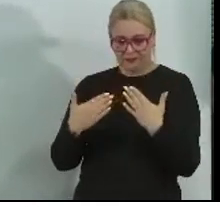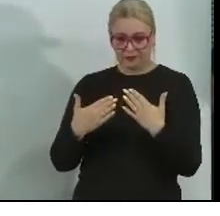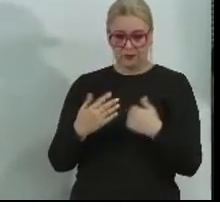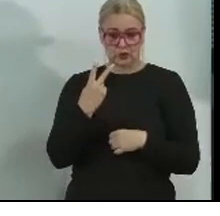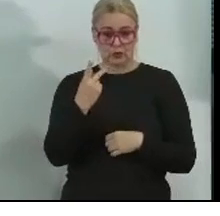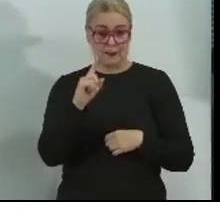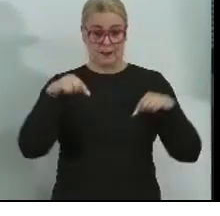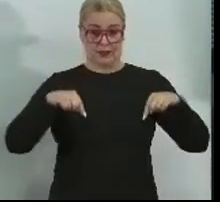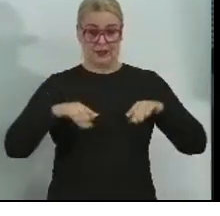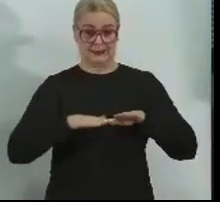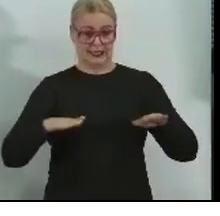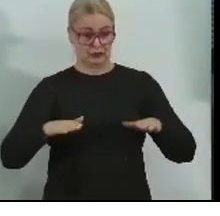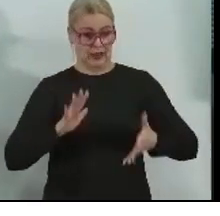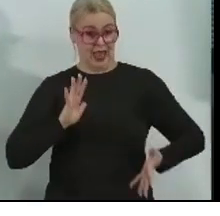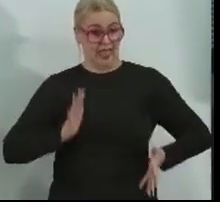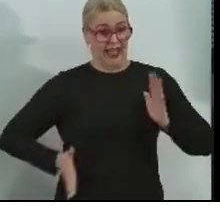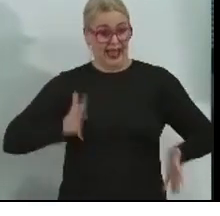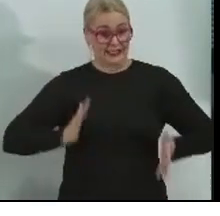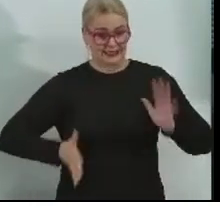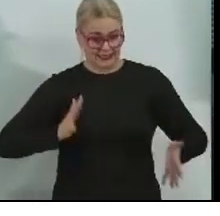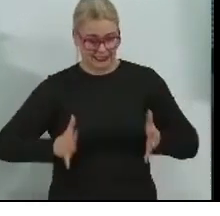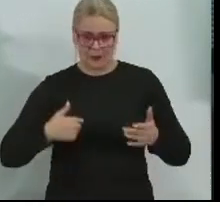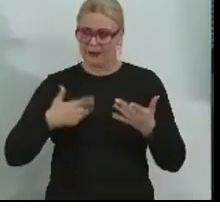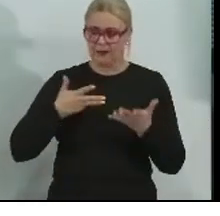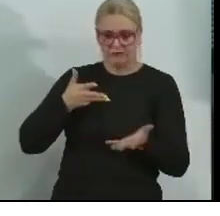So I'm really interested to hear your perspectives on this stuff we're talking about.